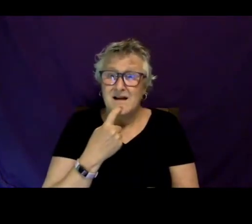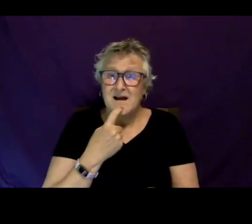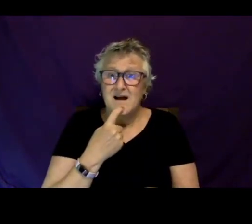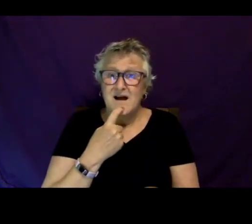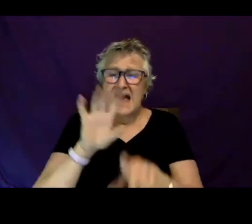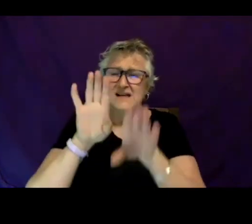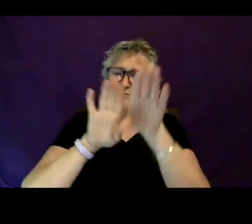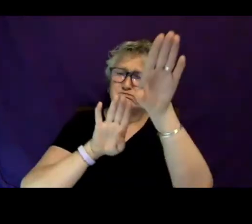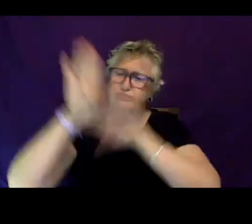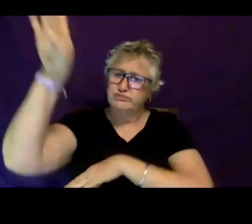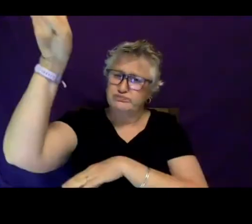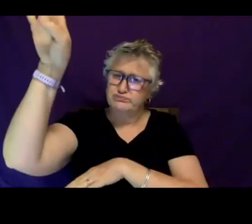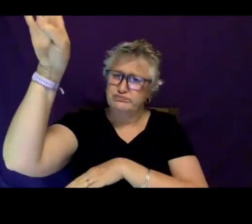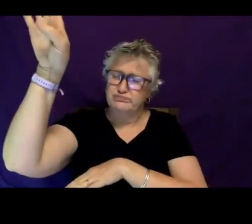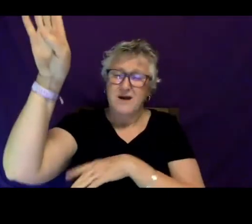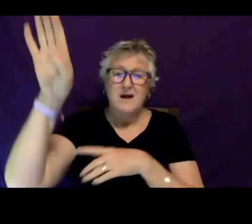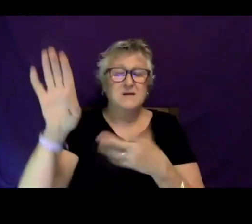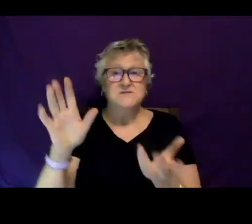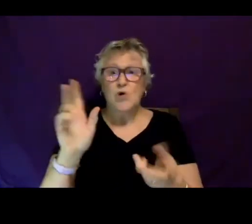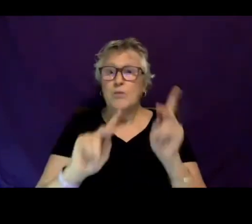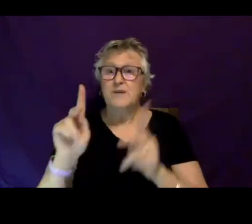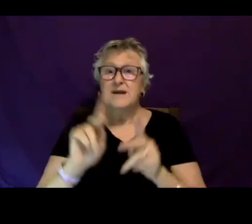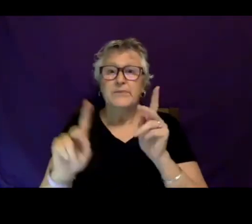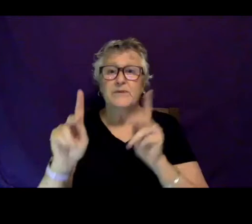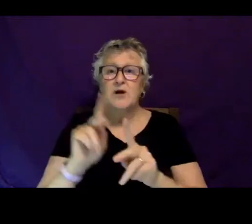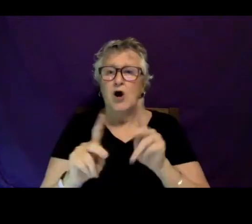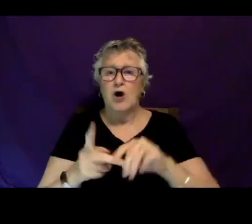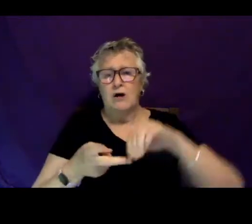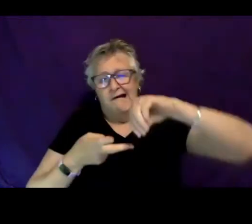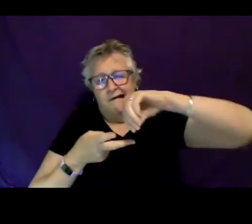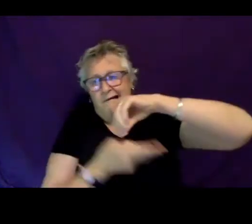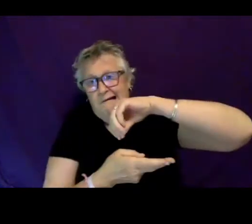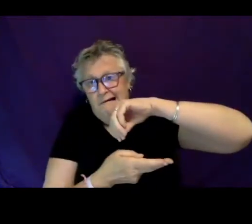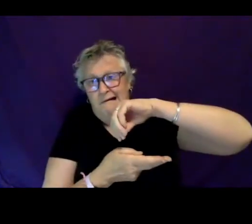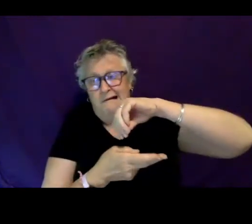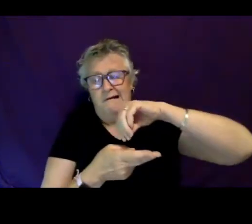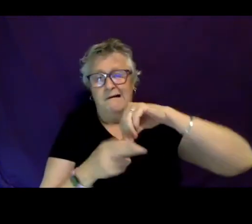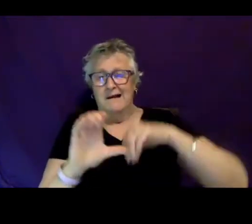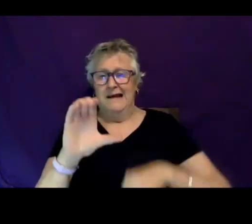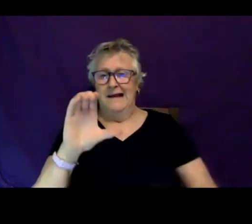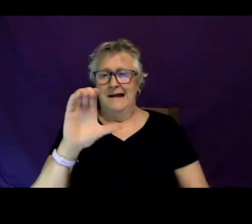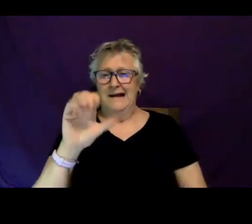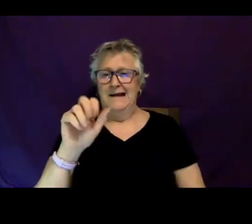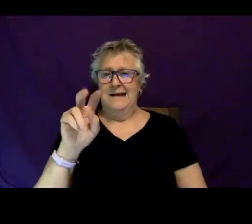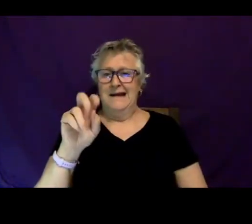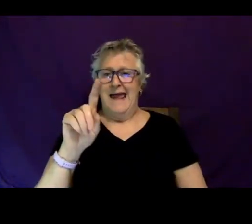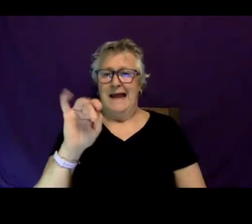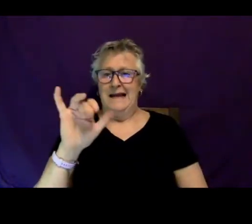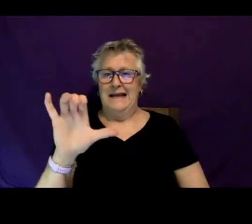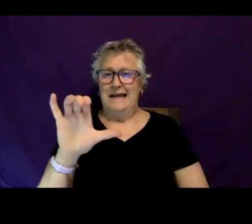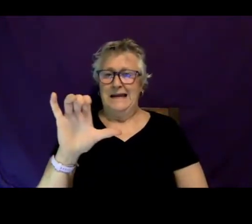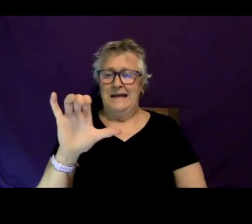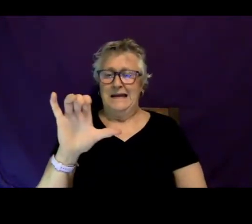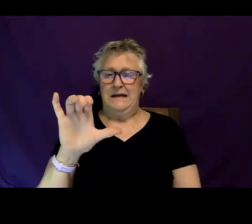catalytic converter, and shipping it off to China. So, most people don't know that, they don't know